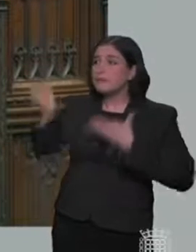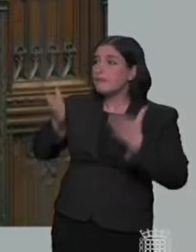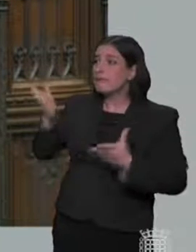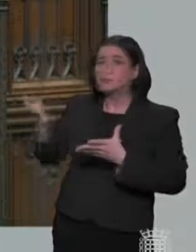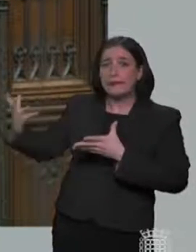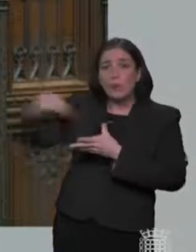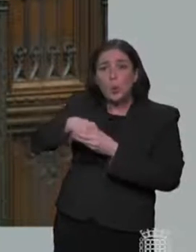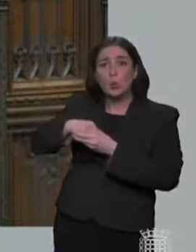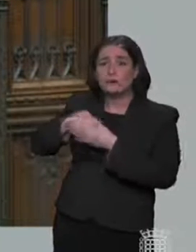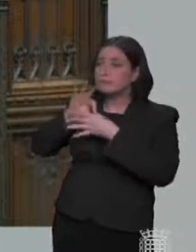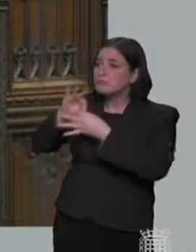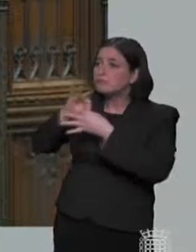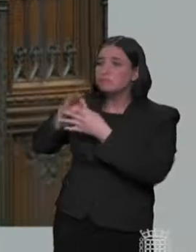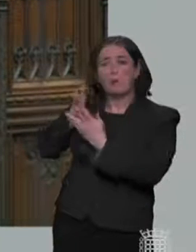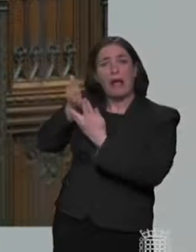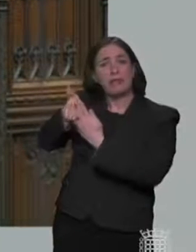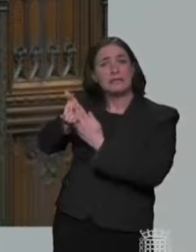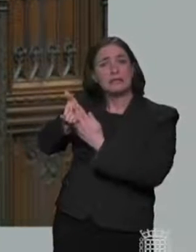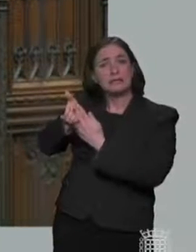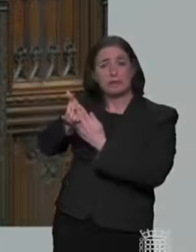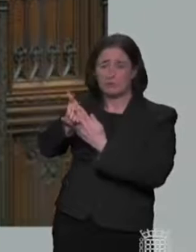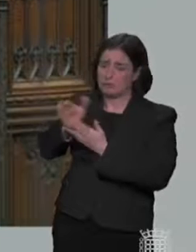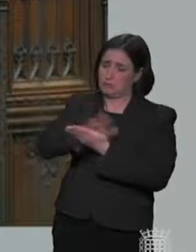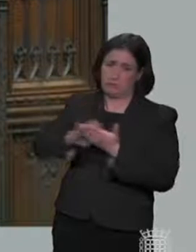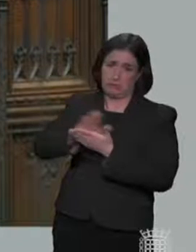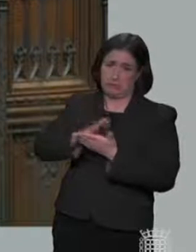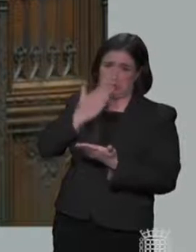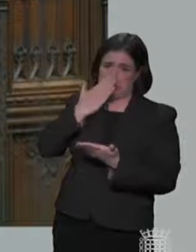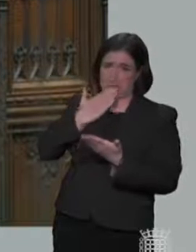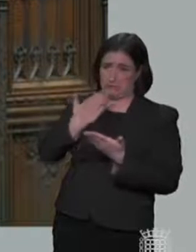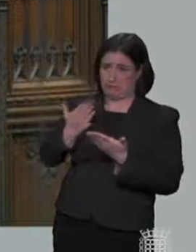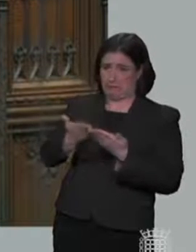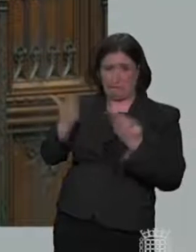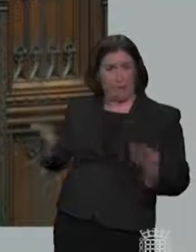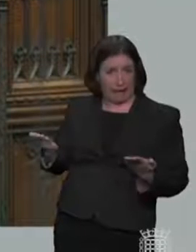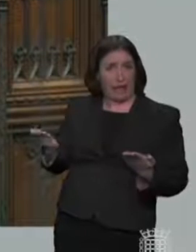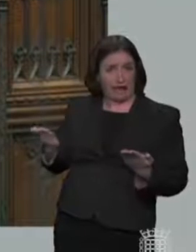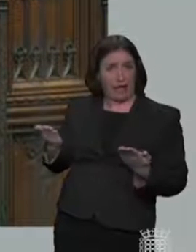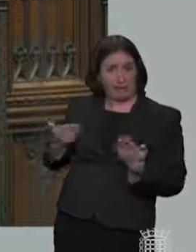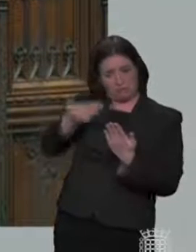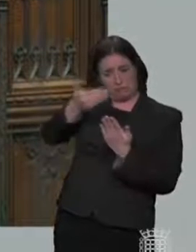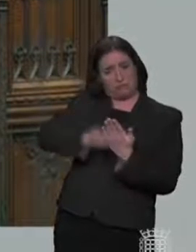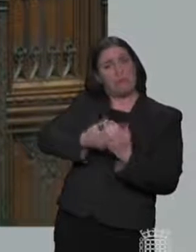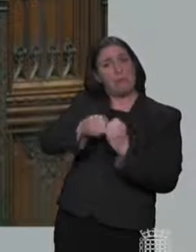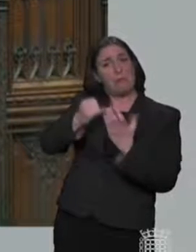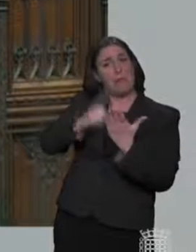and is certainly well set out and delivered for in other aspects of the public sector